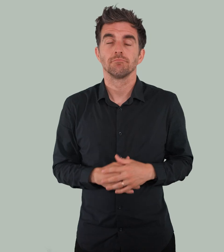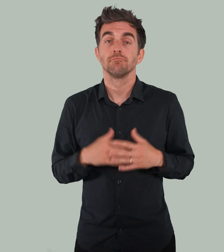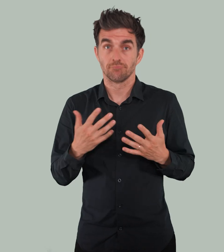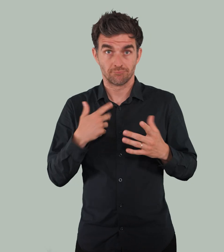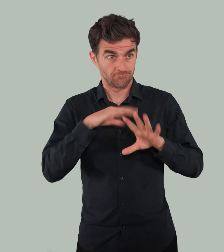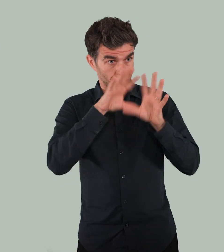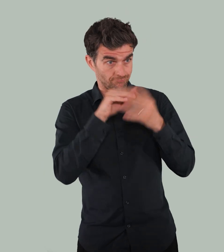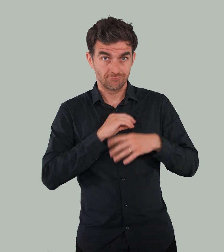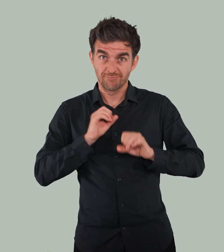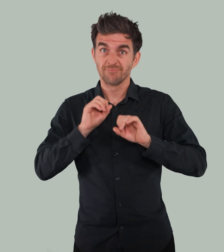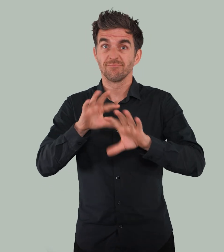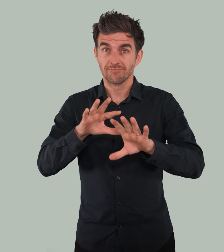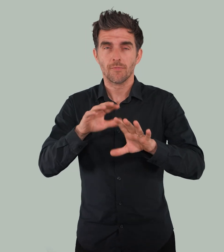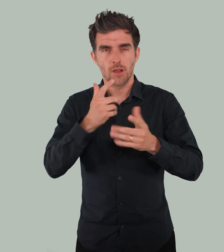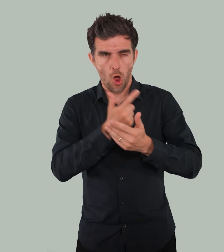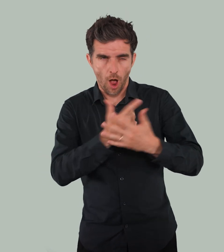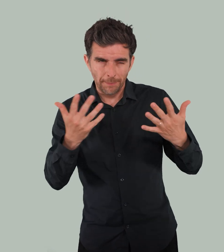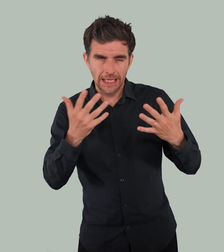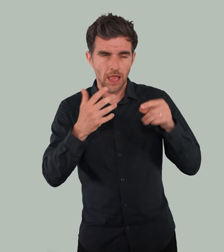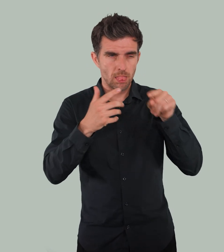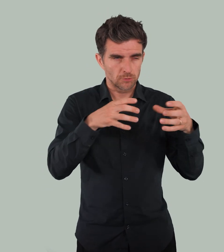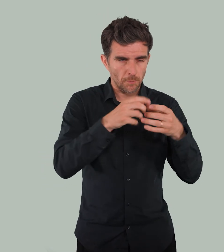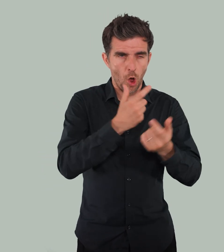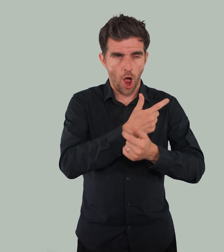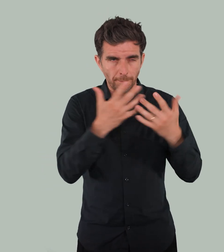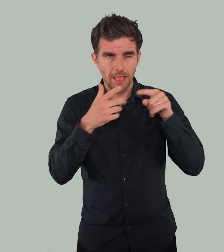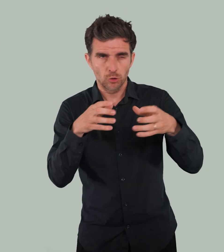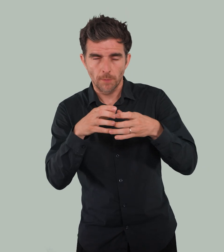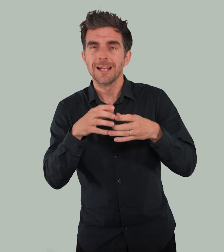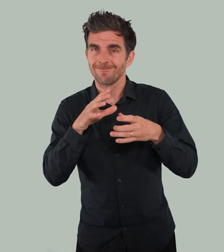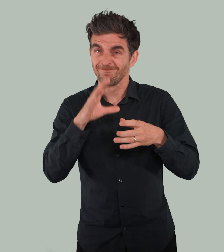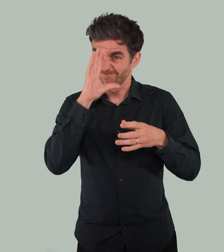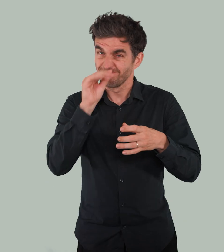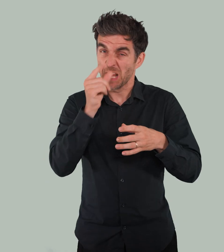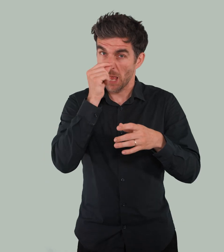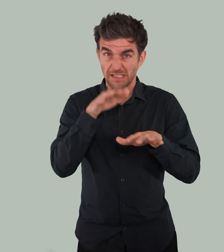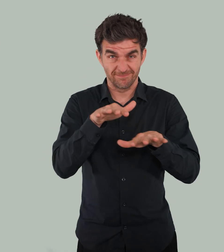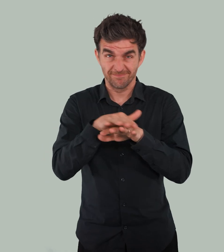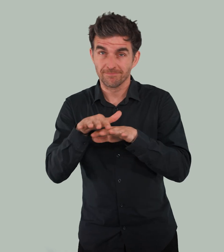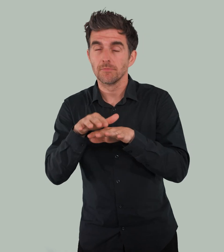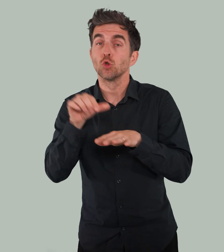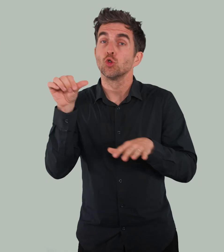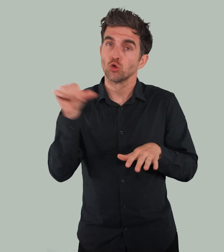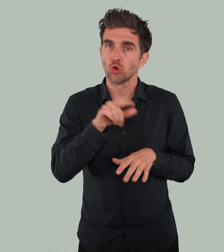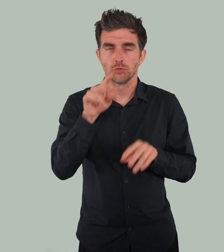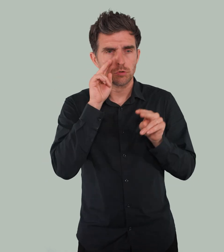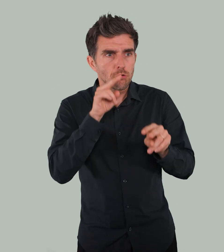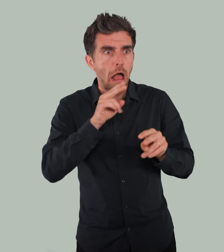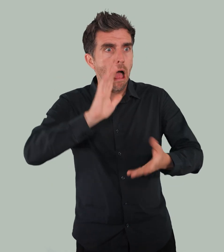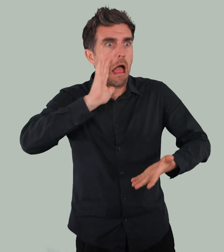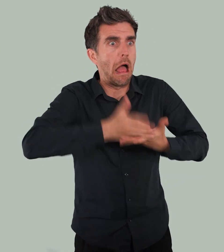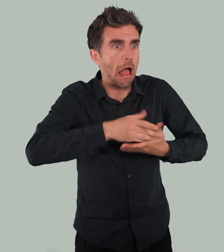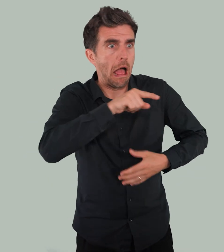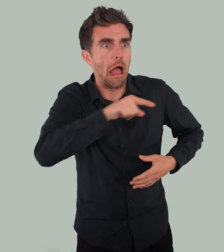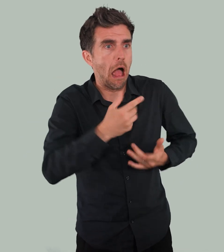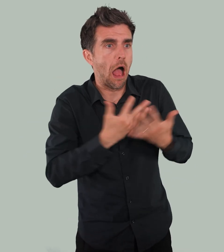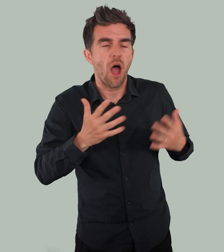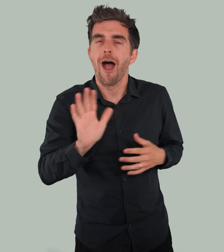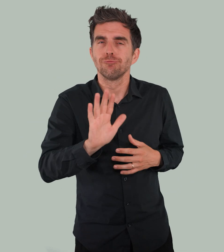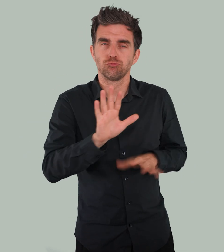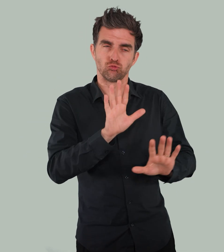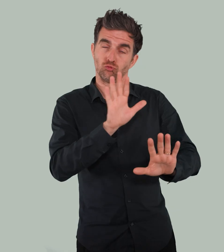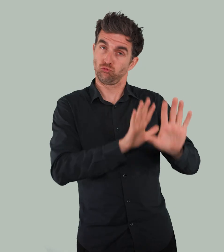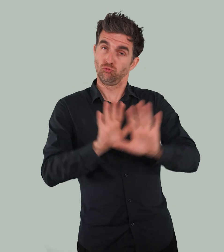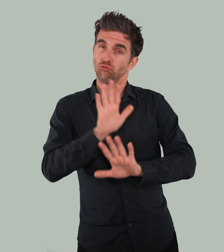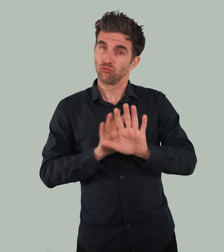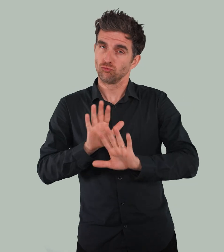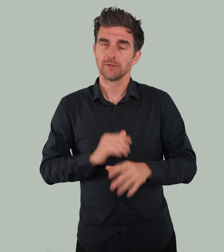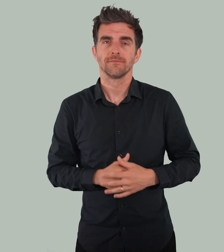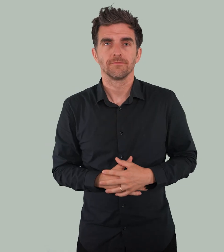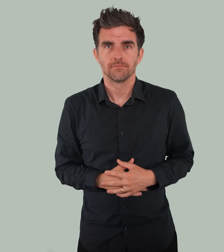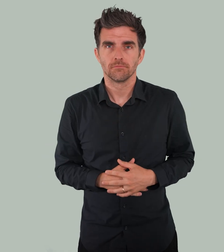As a result, the breakdown of respondents should be treated as indicative only.